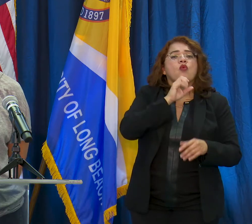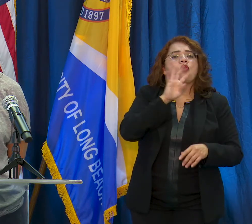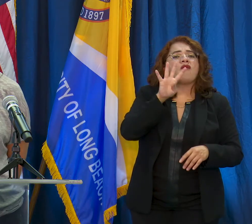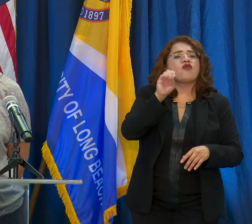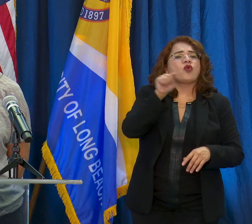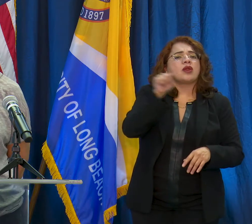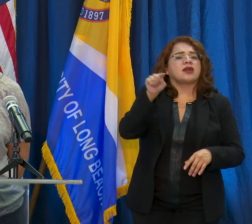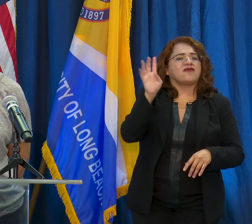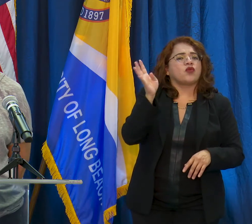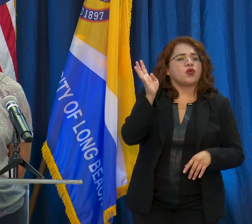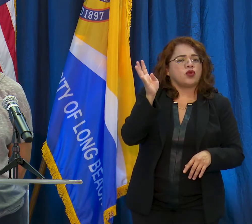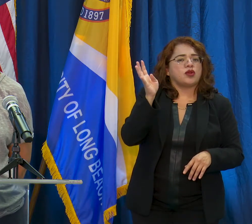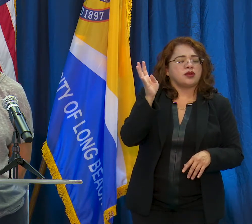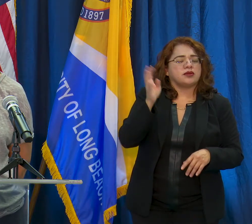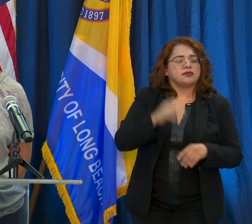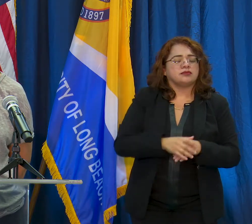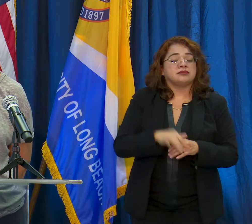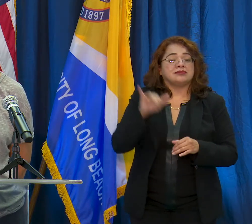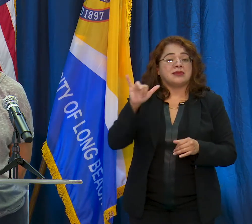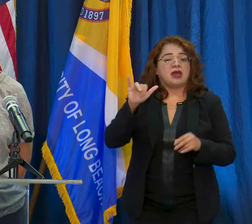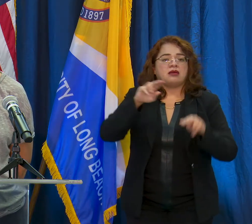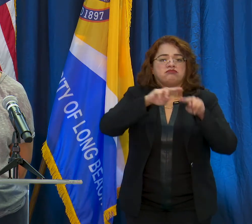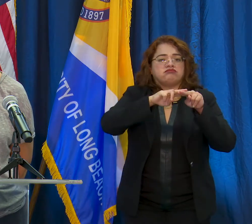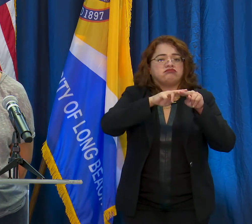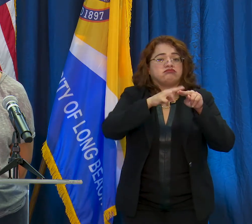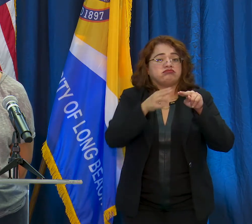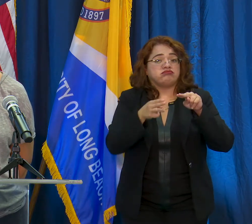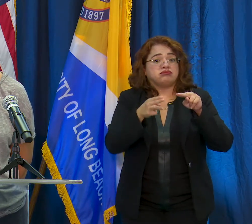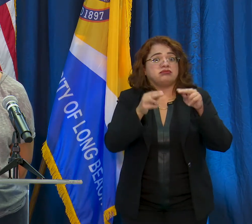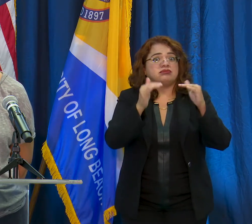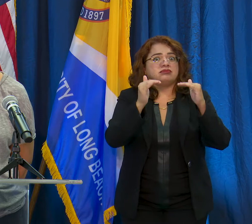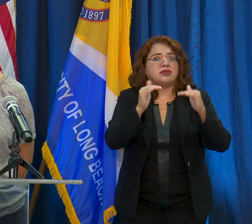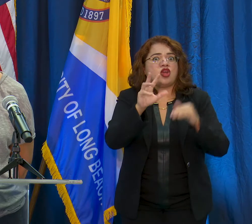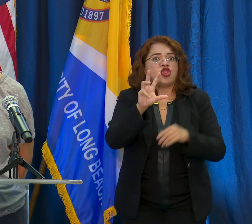and this has recently decreased to the low 30s.